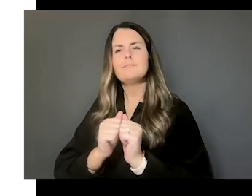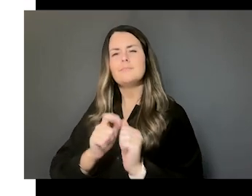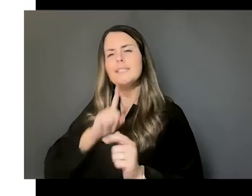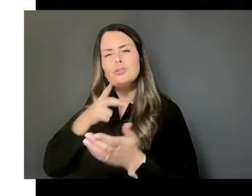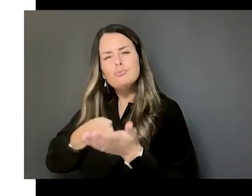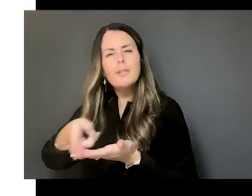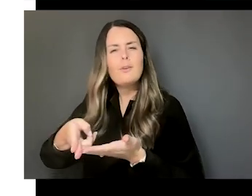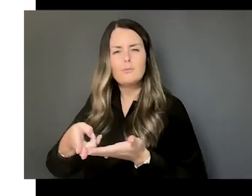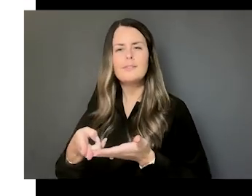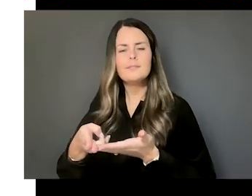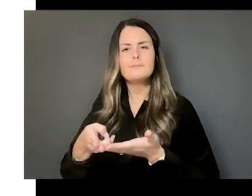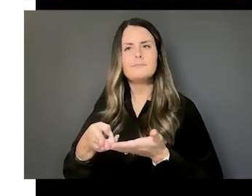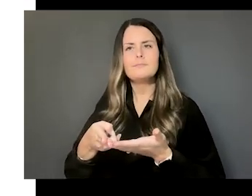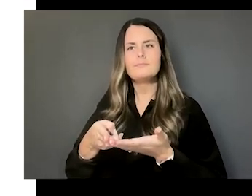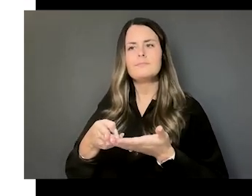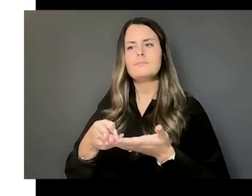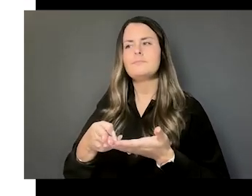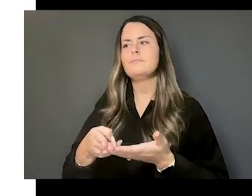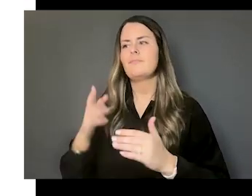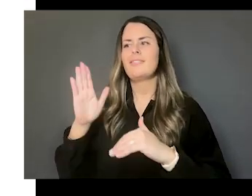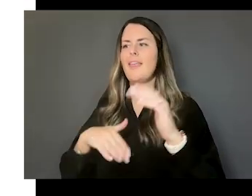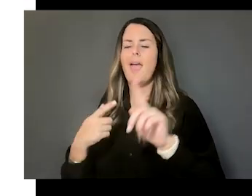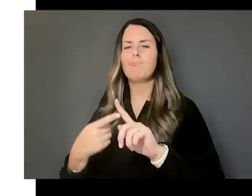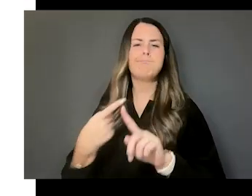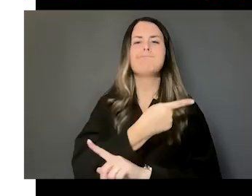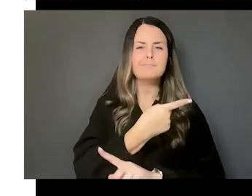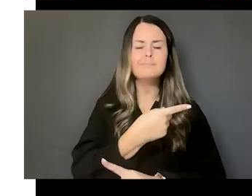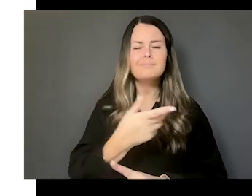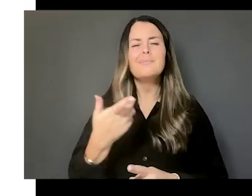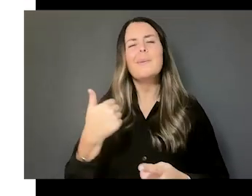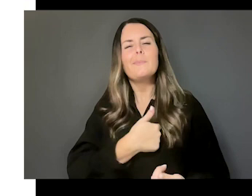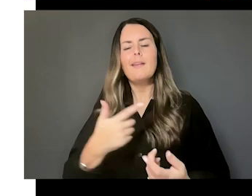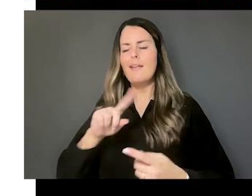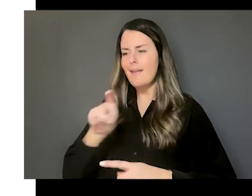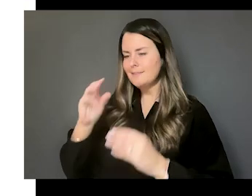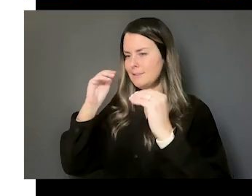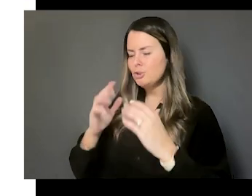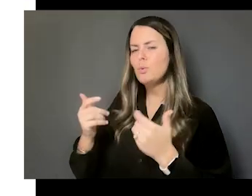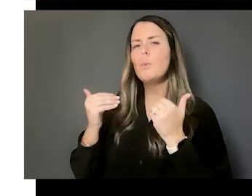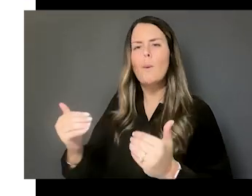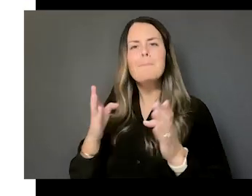being completely off script and random. And so, we ask teachers to plan with that in mind,